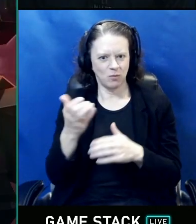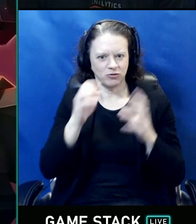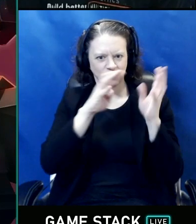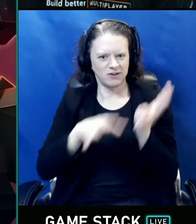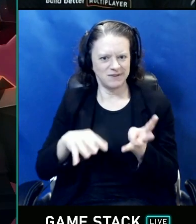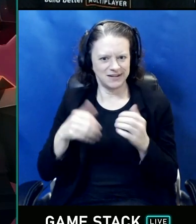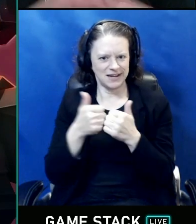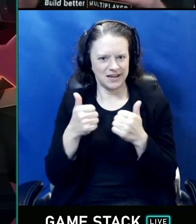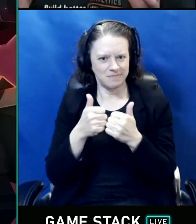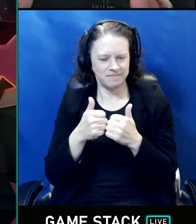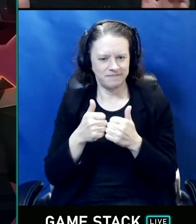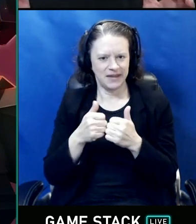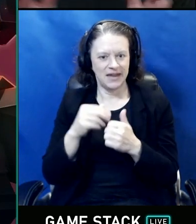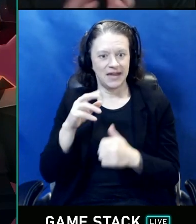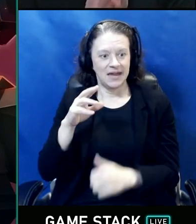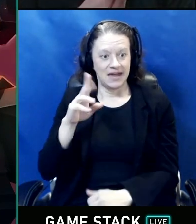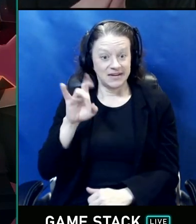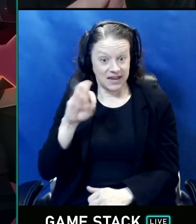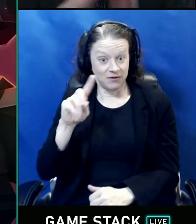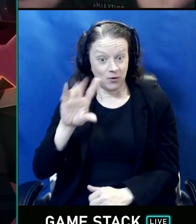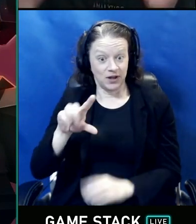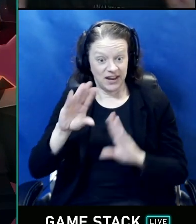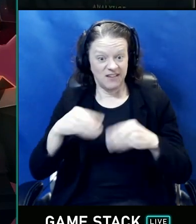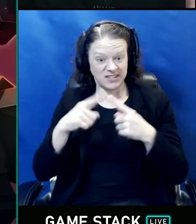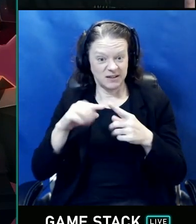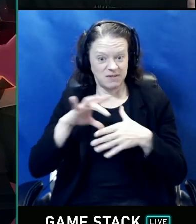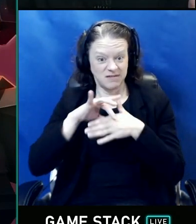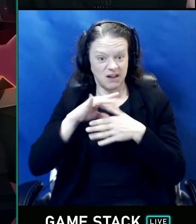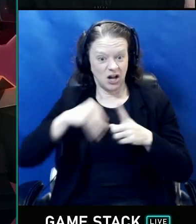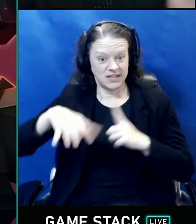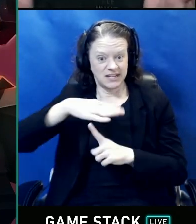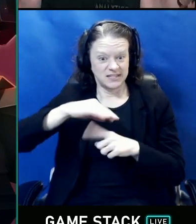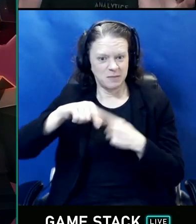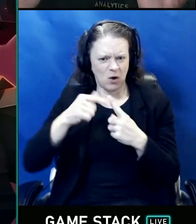Yes, so let's start at the very beginning. It's all about the games,